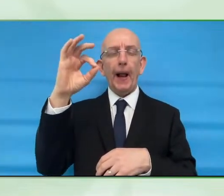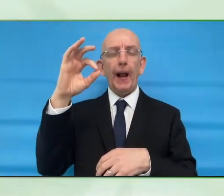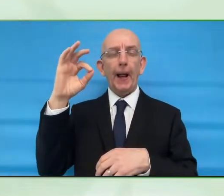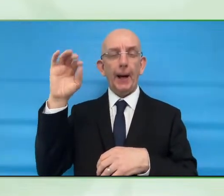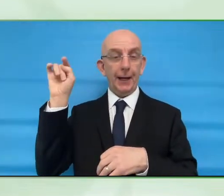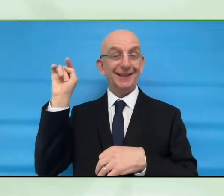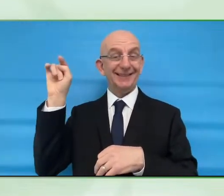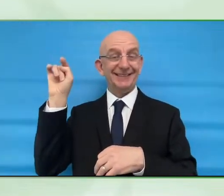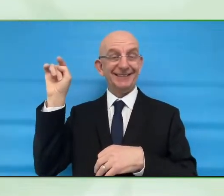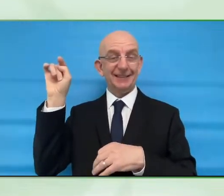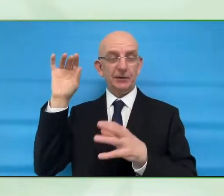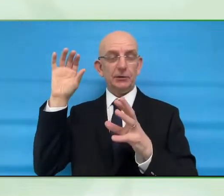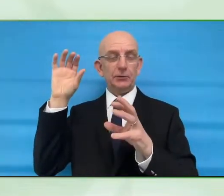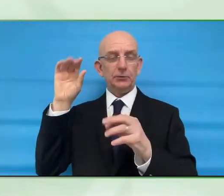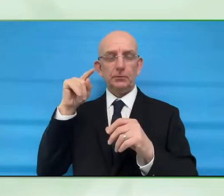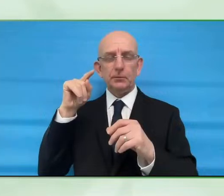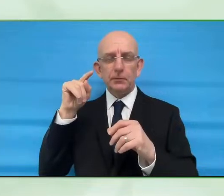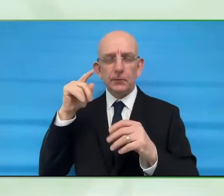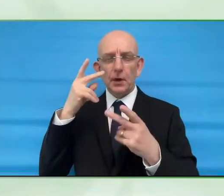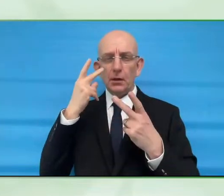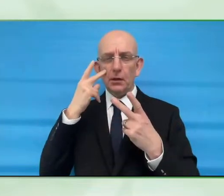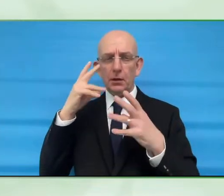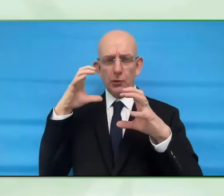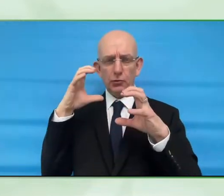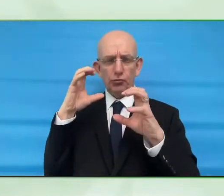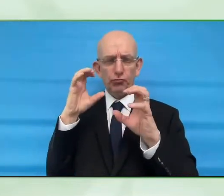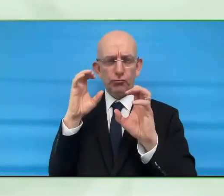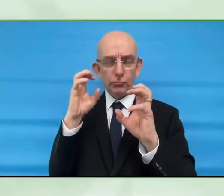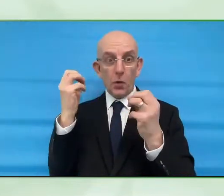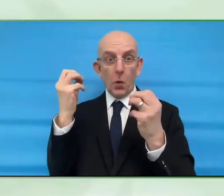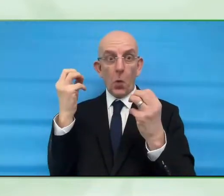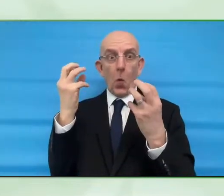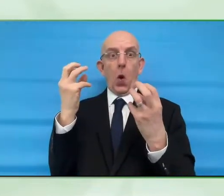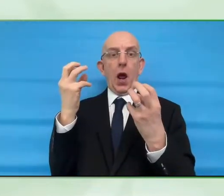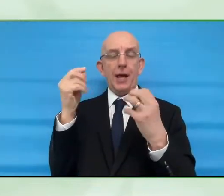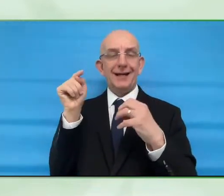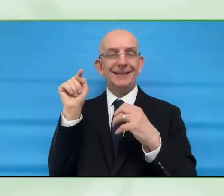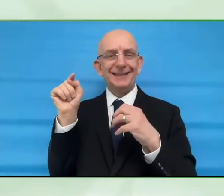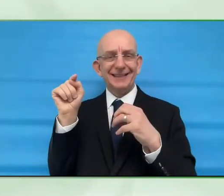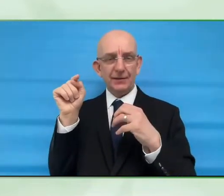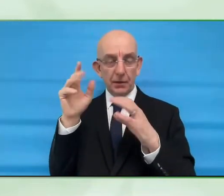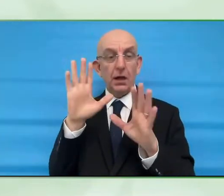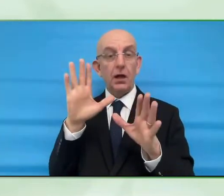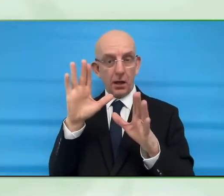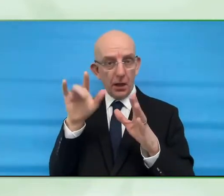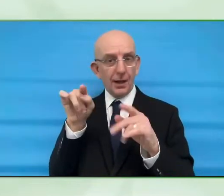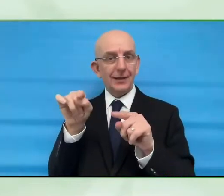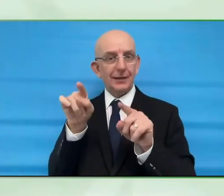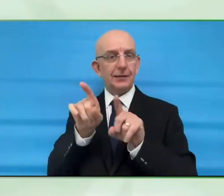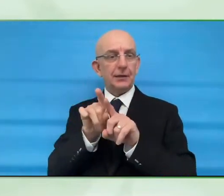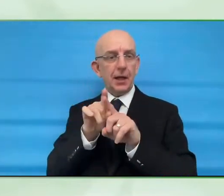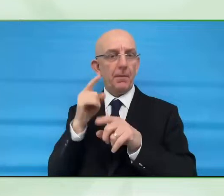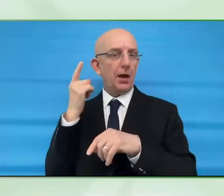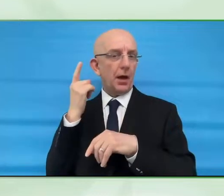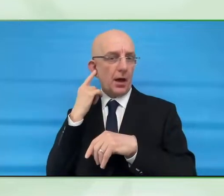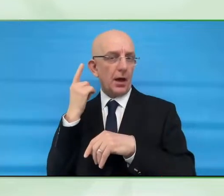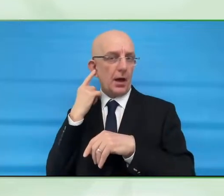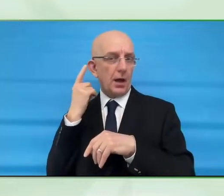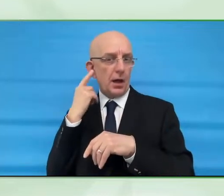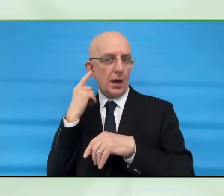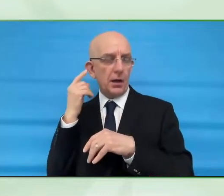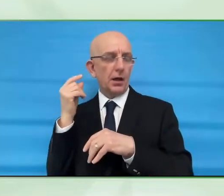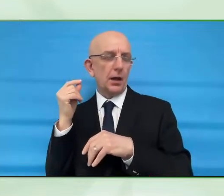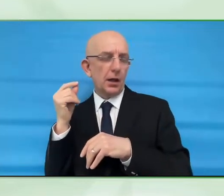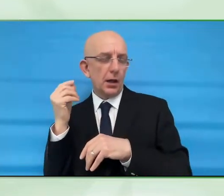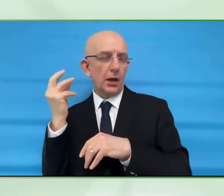us and we model them as chime stars and something about the colour of the stars.